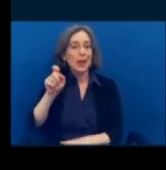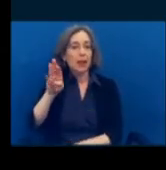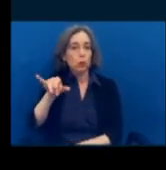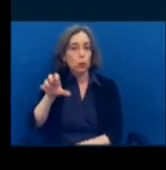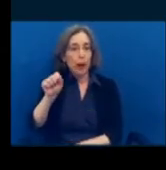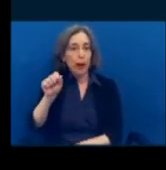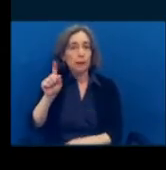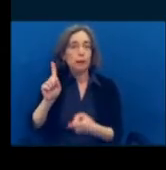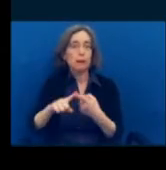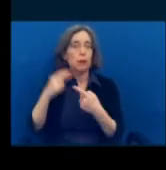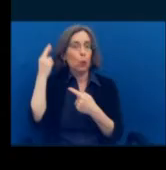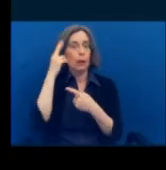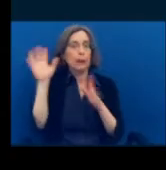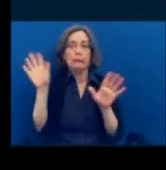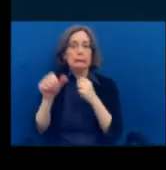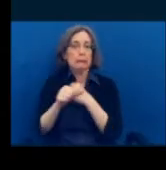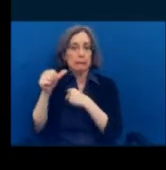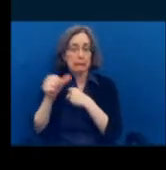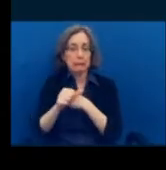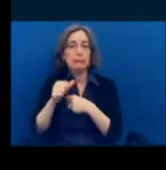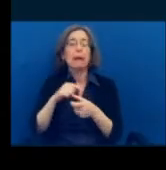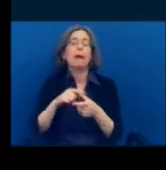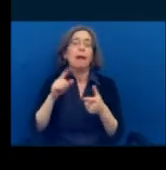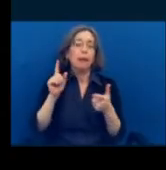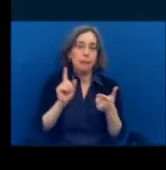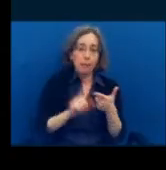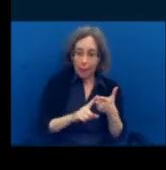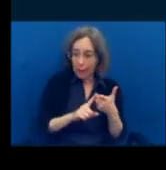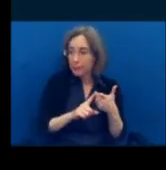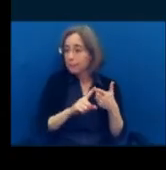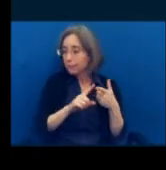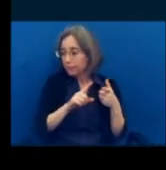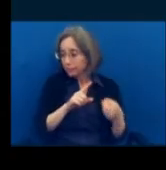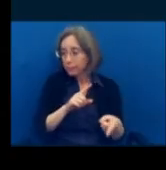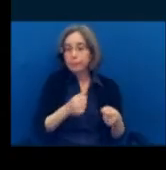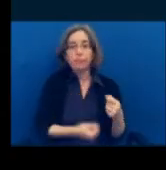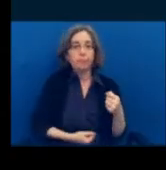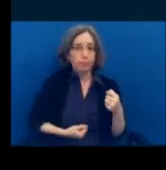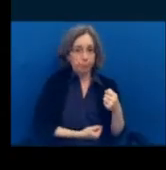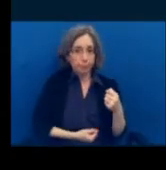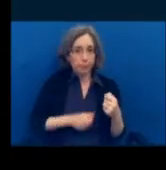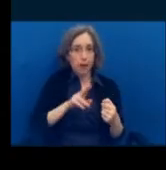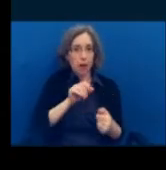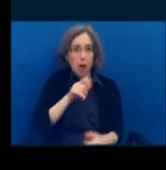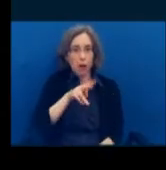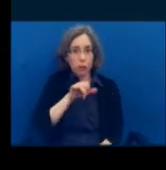ULTRA SOUNDS BECAME THE GOLD STANDARD FOR PEOPLE IMAGES. MEDICALLY THIS NEW TECHNOLOGY